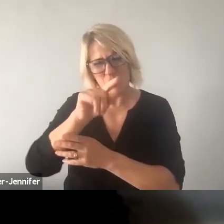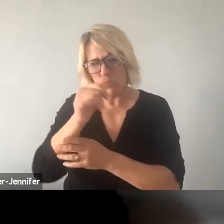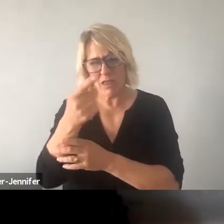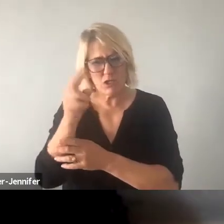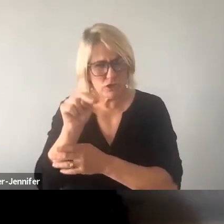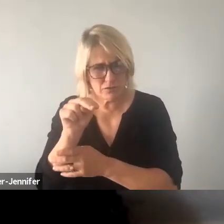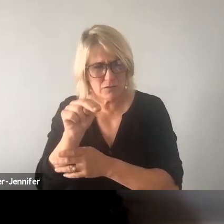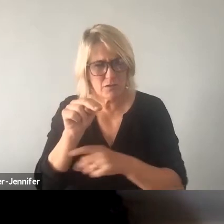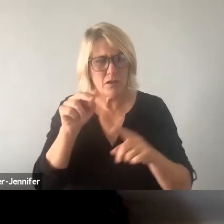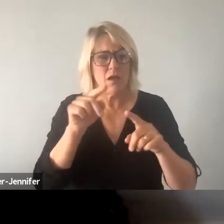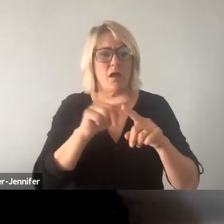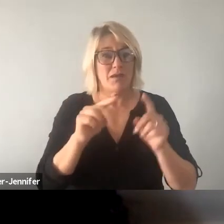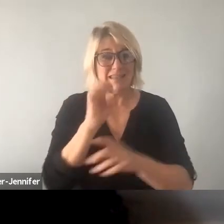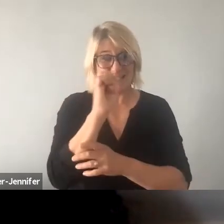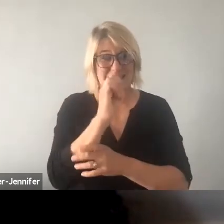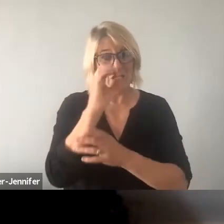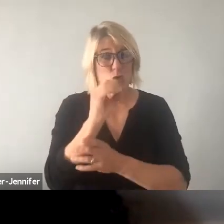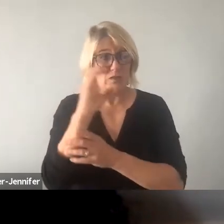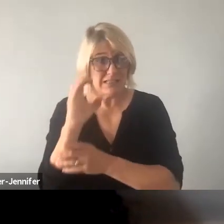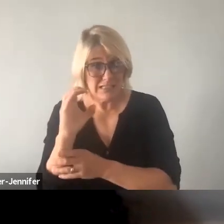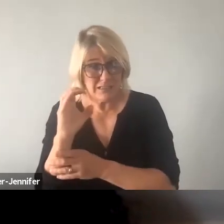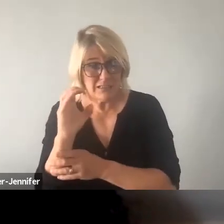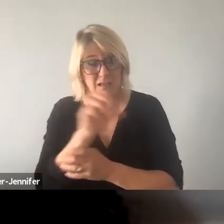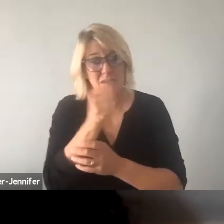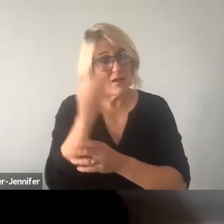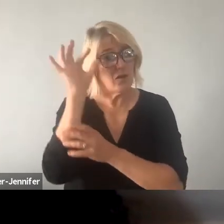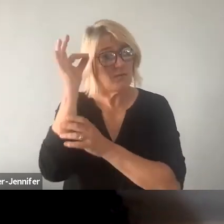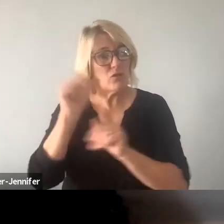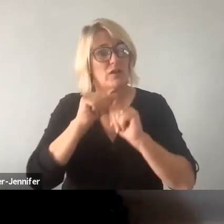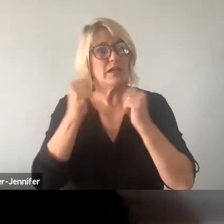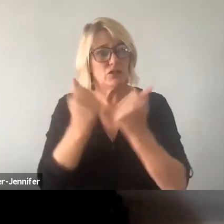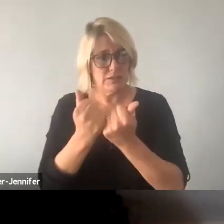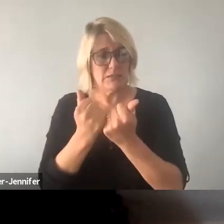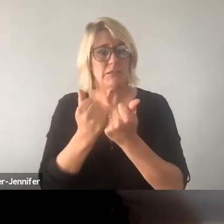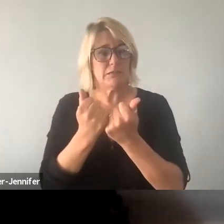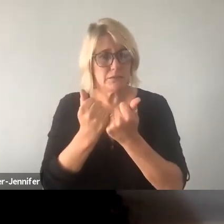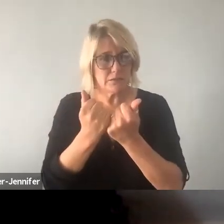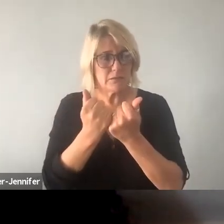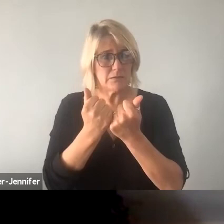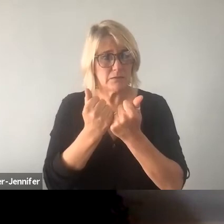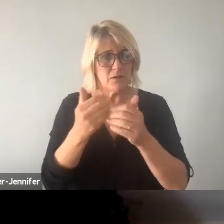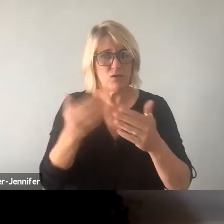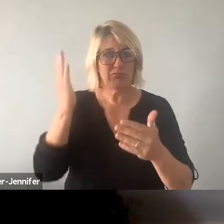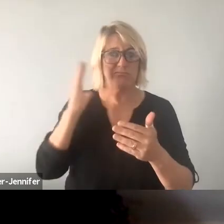want to see speculation here and assumptions and those kinds of things,